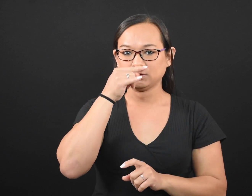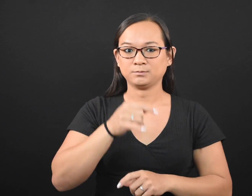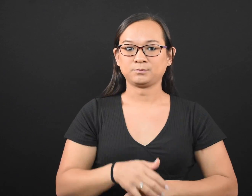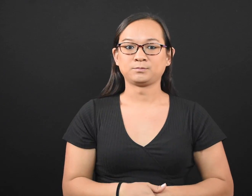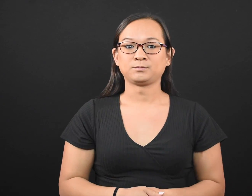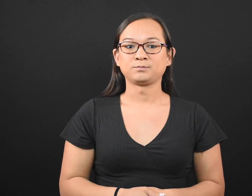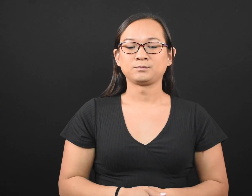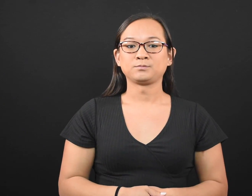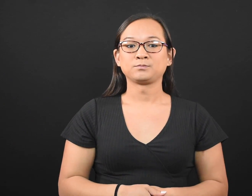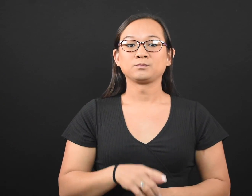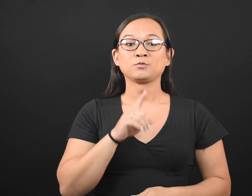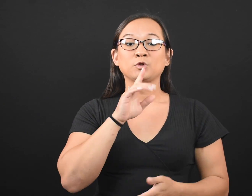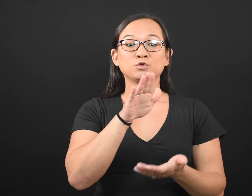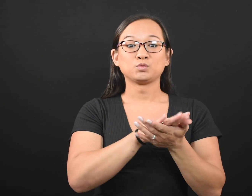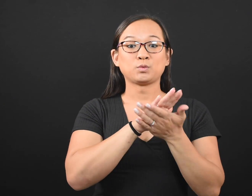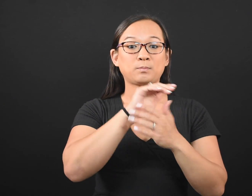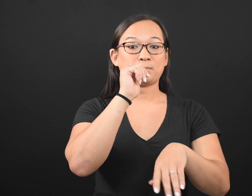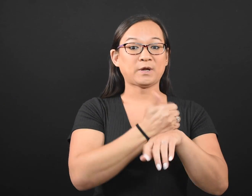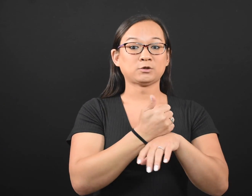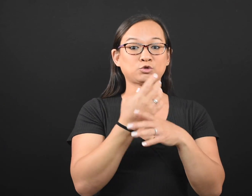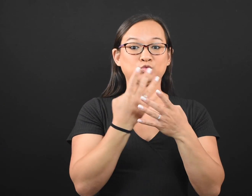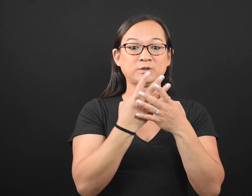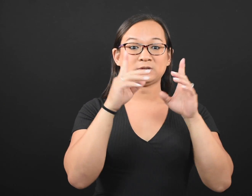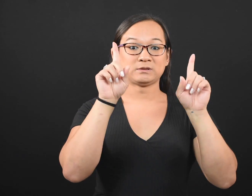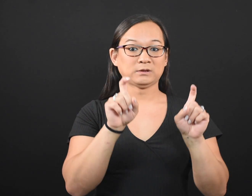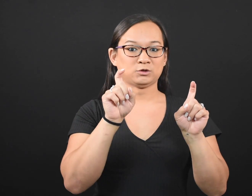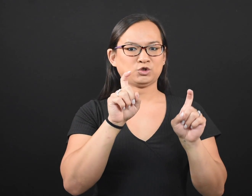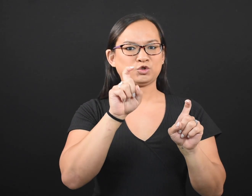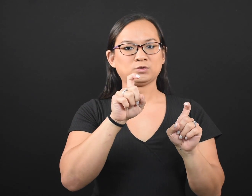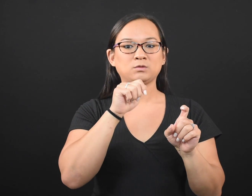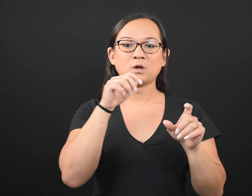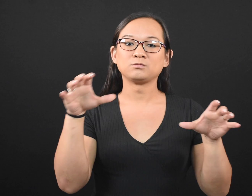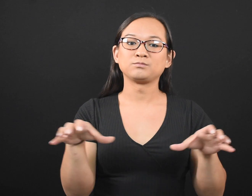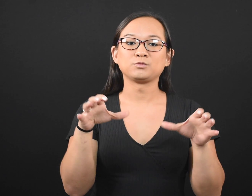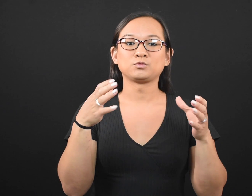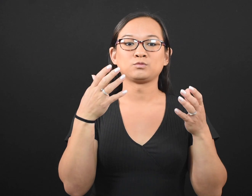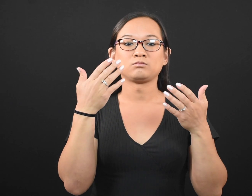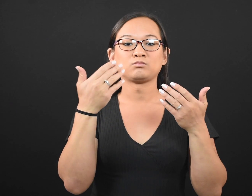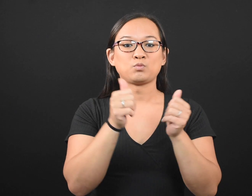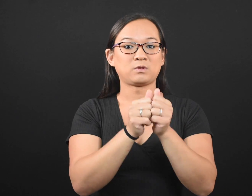School-based screening testing should not be conducted without consent from the person